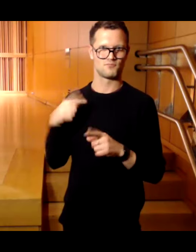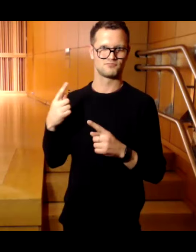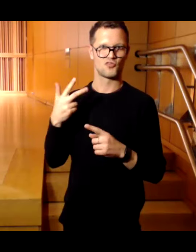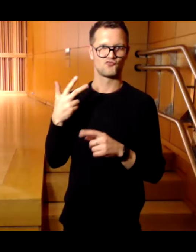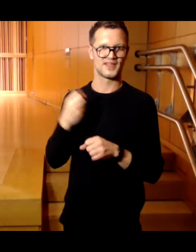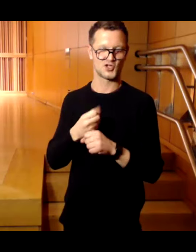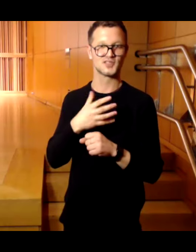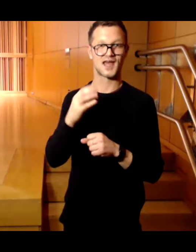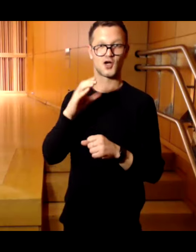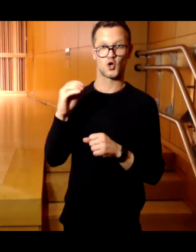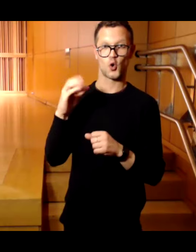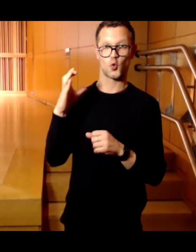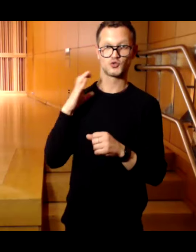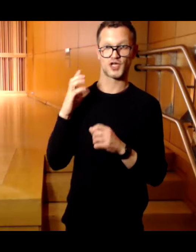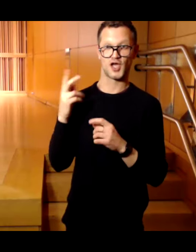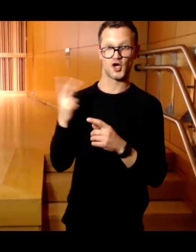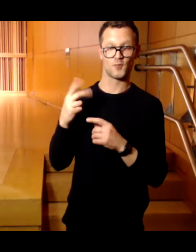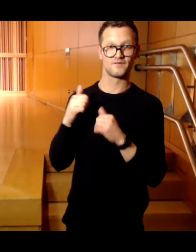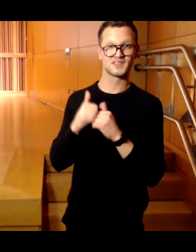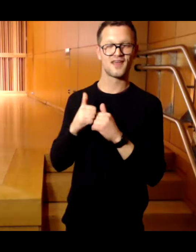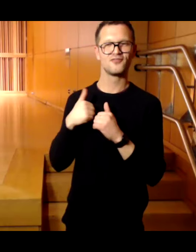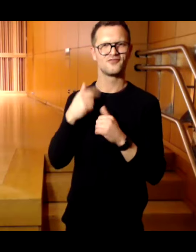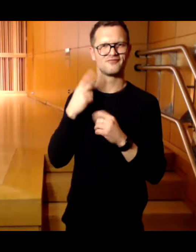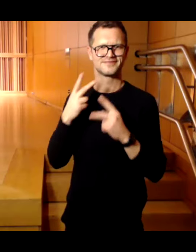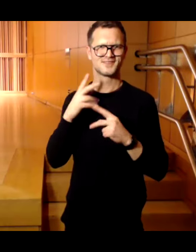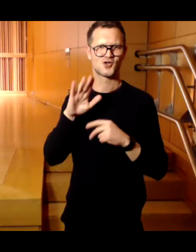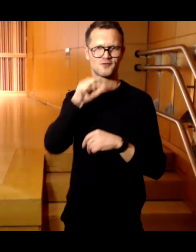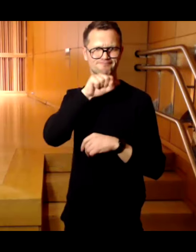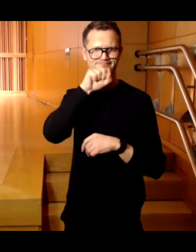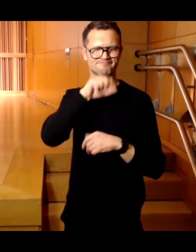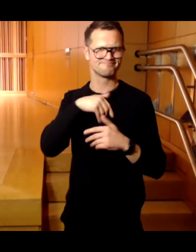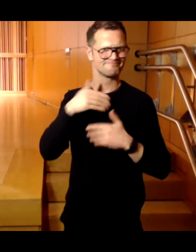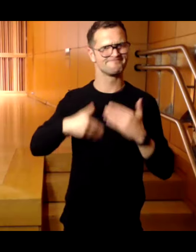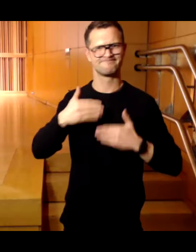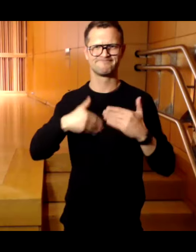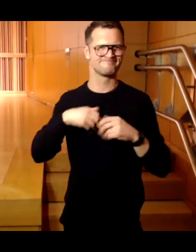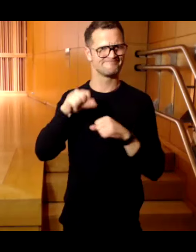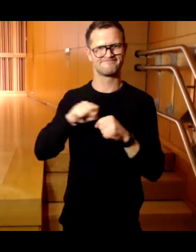I've seen how her rigor and generosity make study feel like shared work, intellectual.